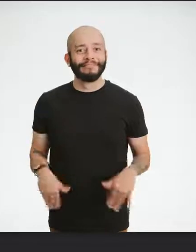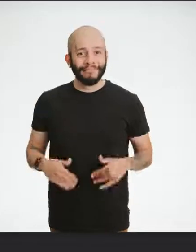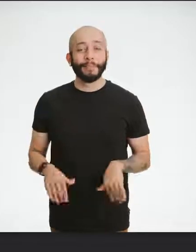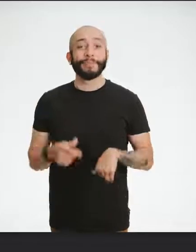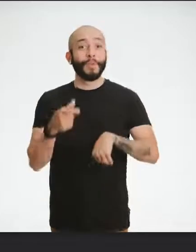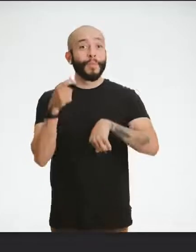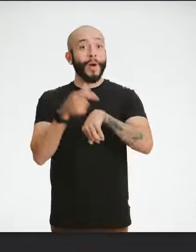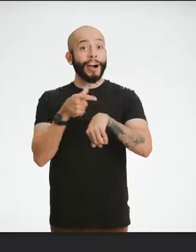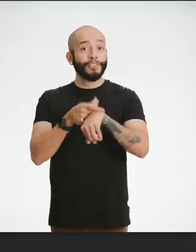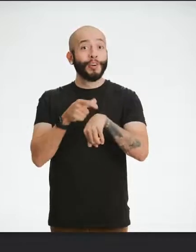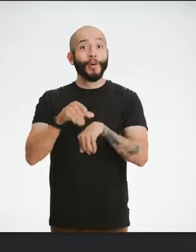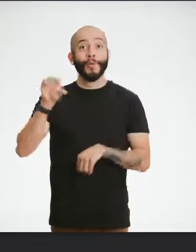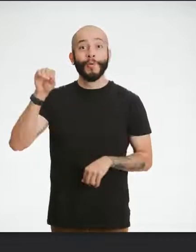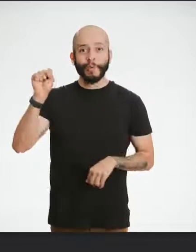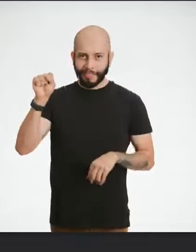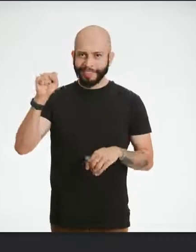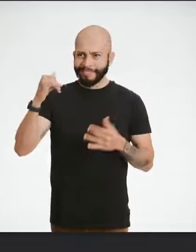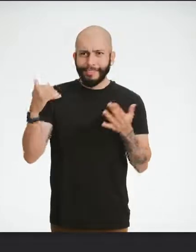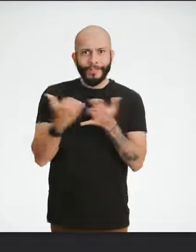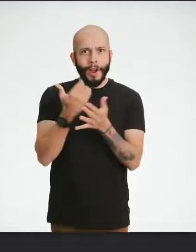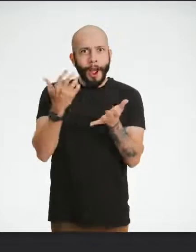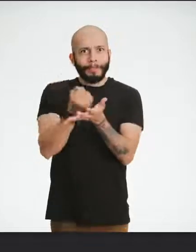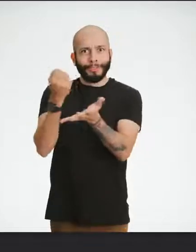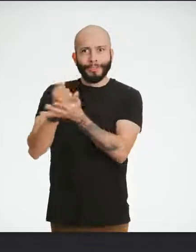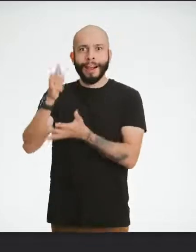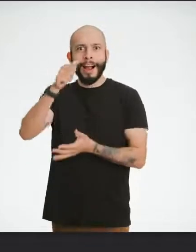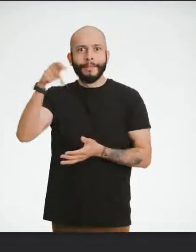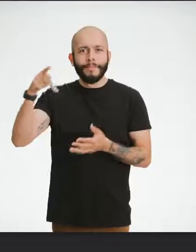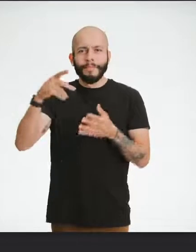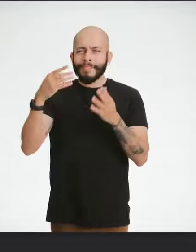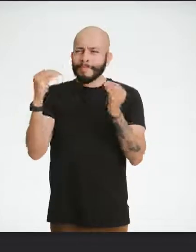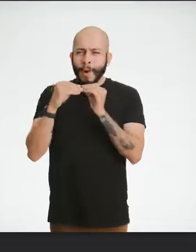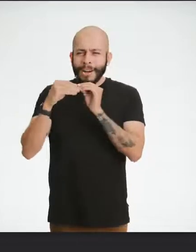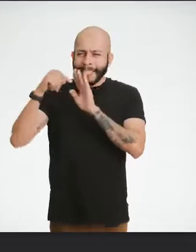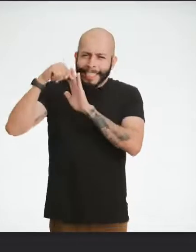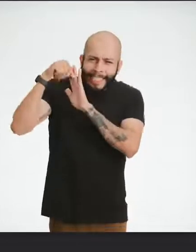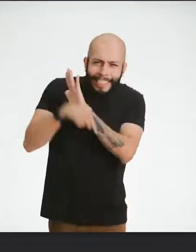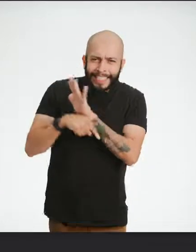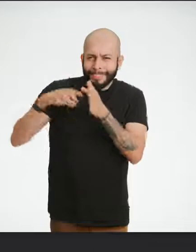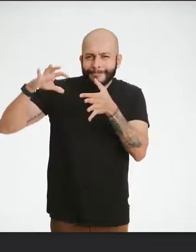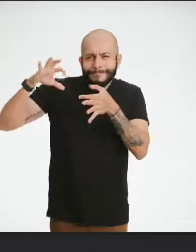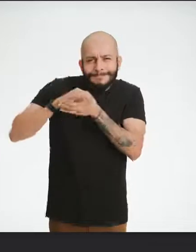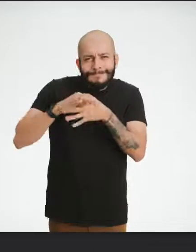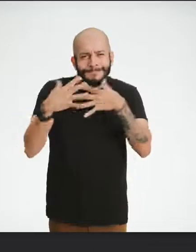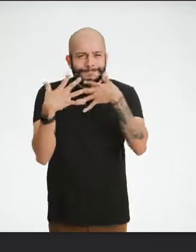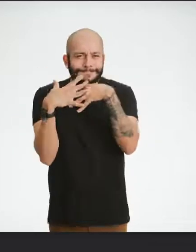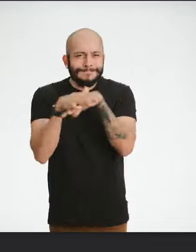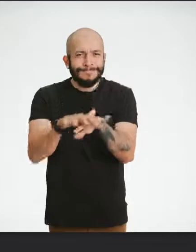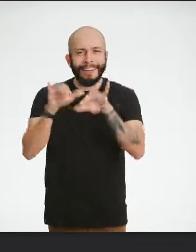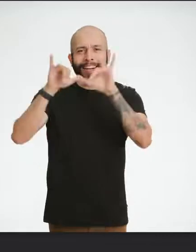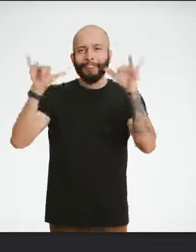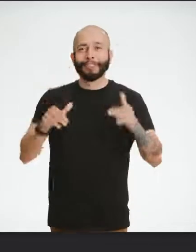Now, watchOS is creating new opportunities for apps through deeper integration with system services.